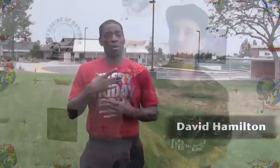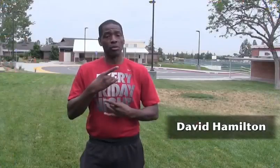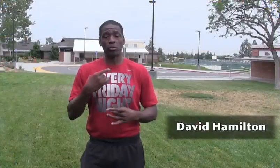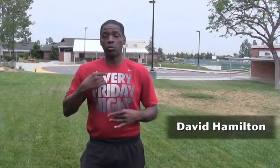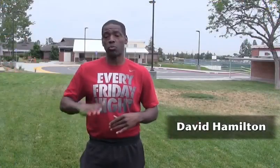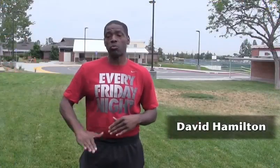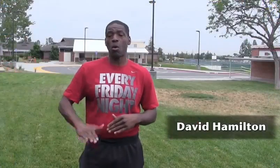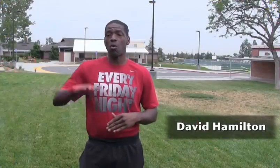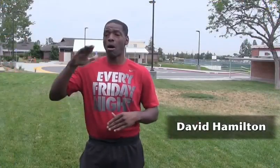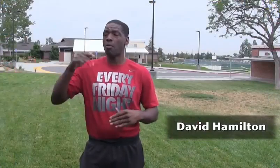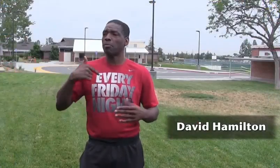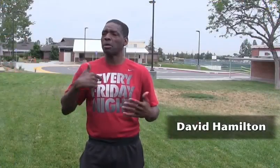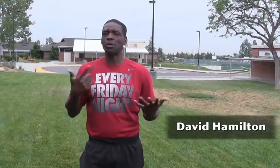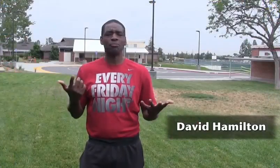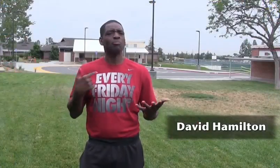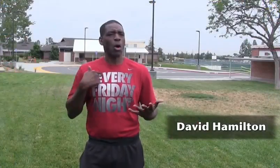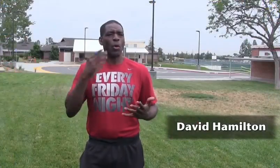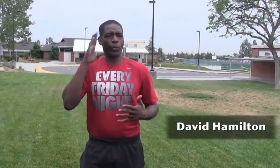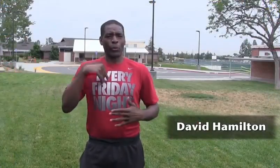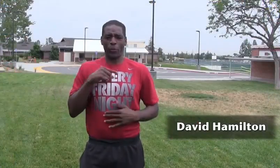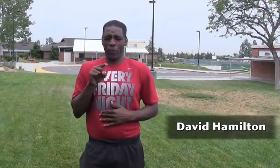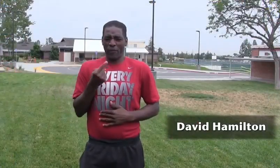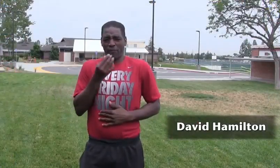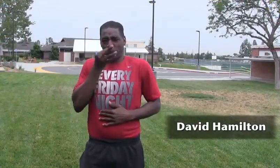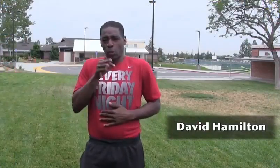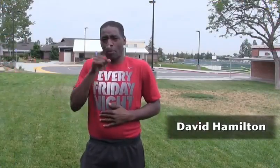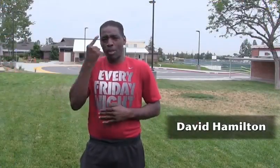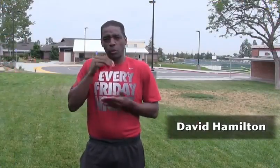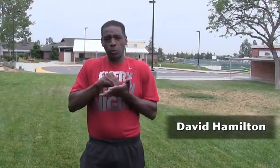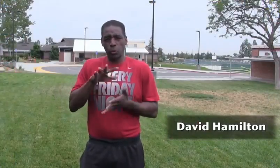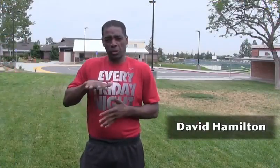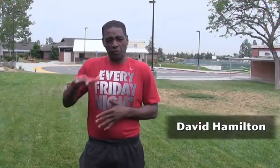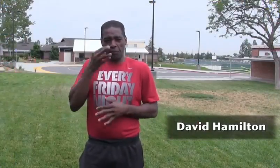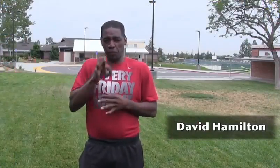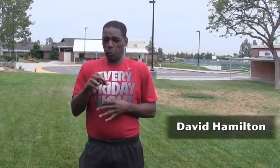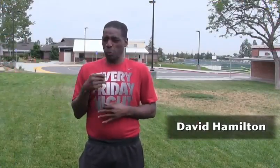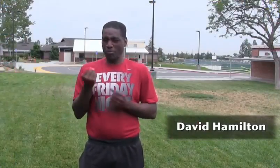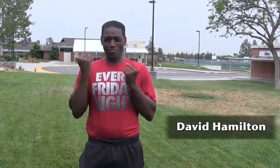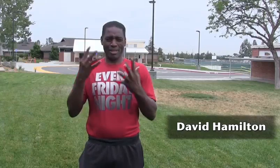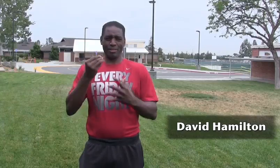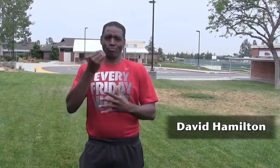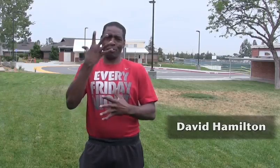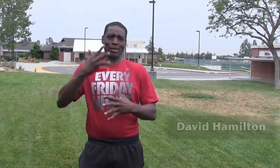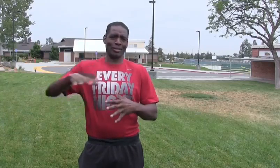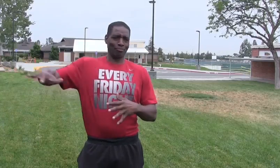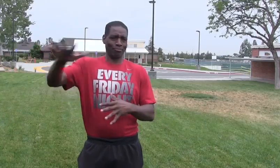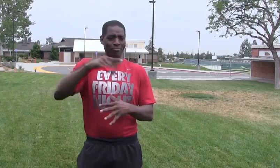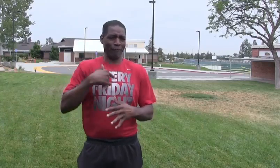David H.: Going to school, there were a few black students but most of them were white.